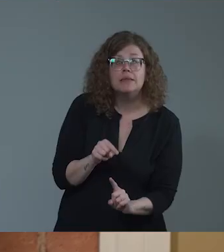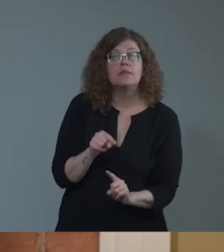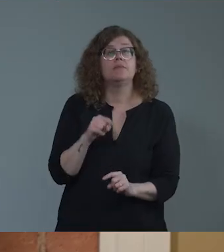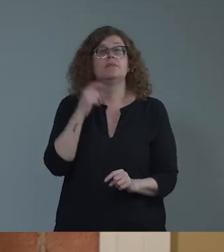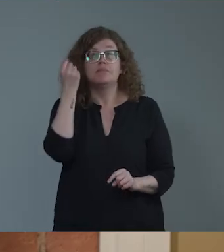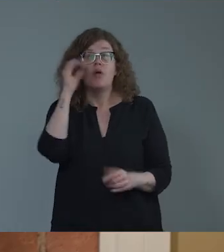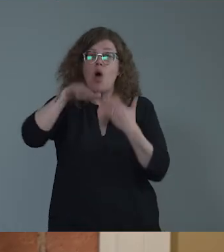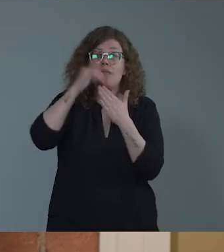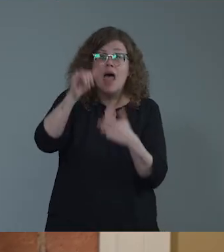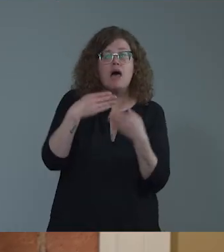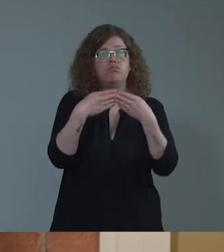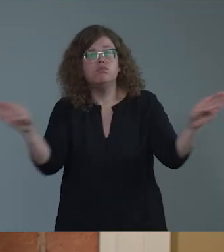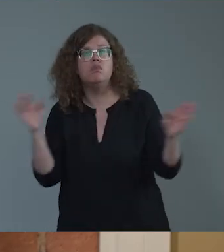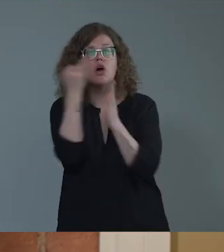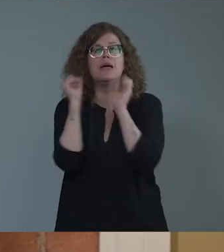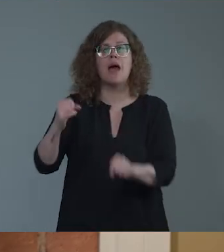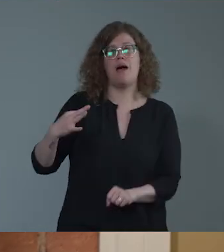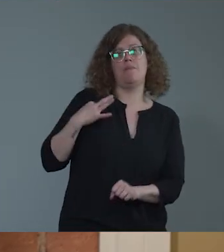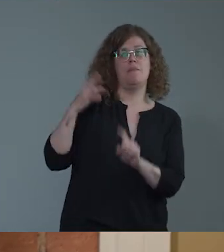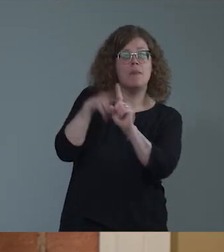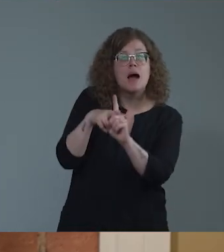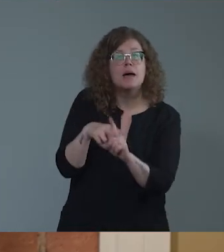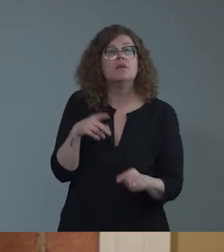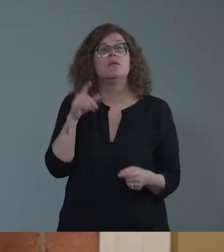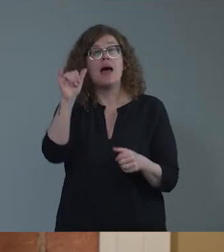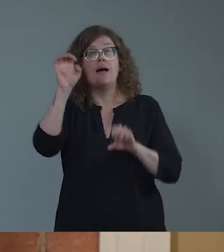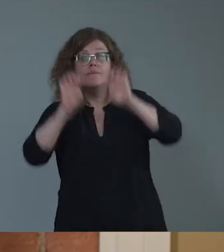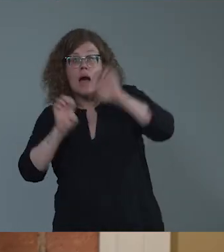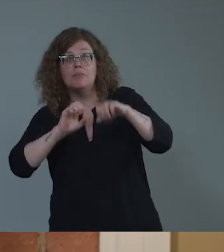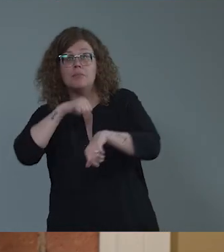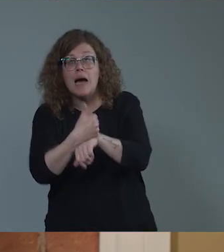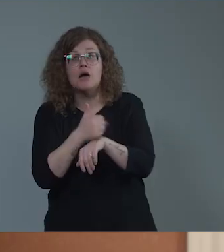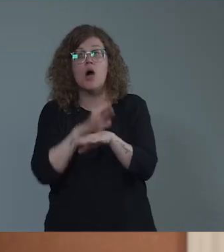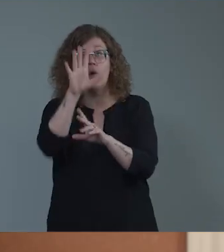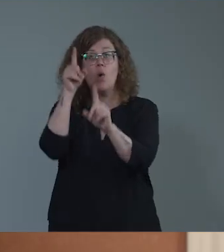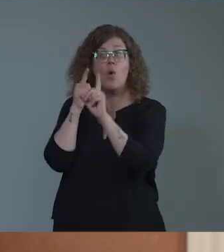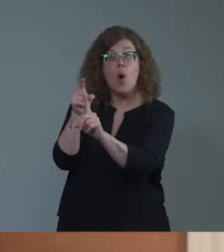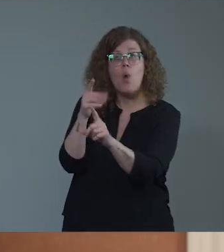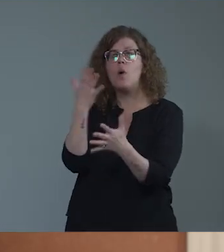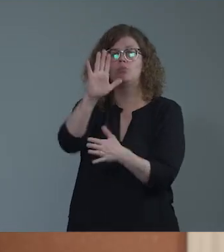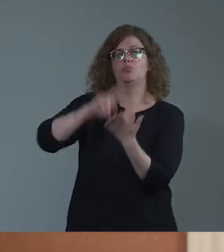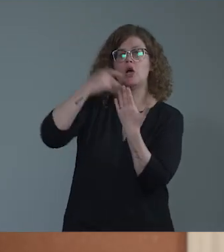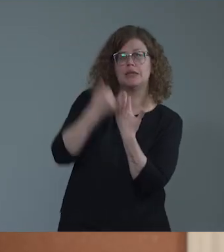with your project team, and you select the artist accordingly from their application. In some cases, community